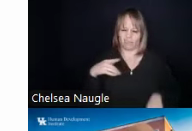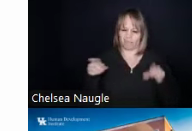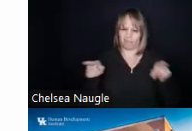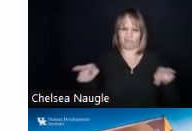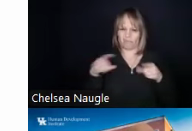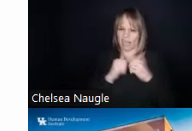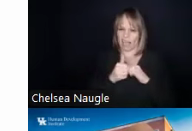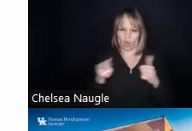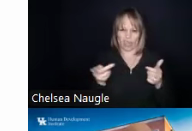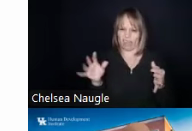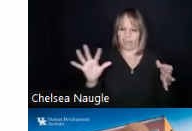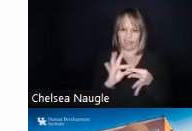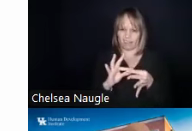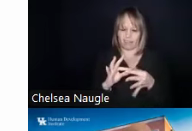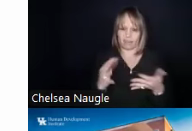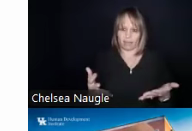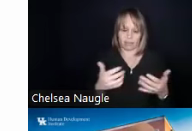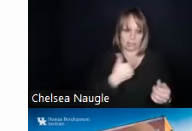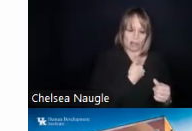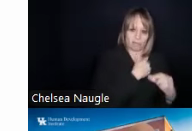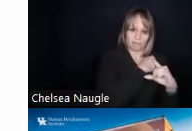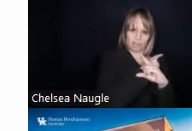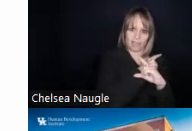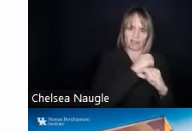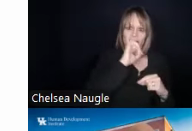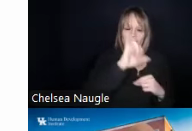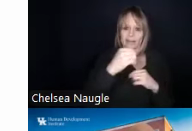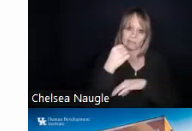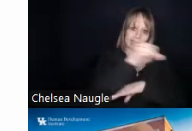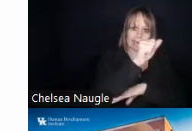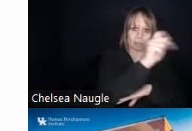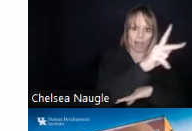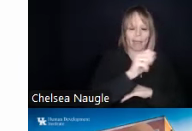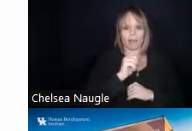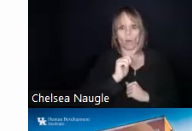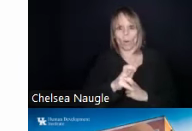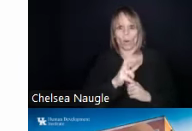because you'll think, you know, self-defense, that's just striking back or taking care of the person that's trying to hurt you or whatever. But it's